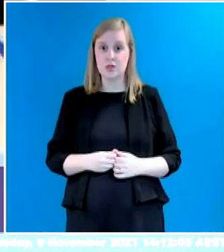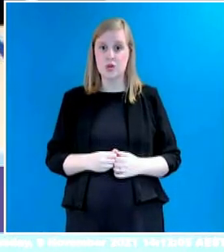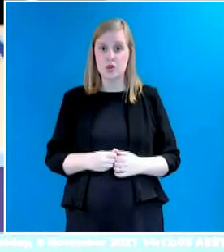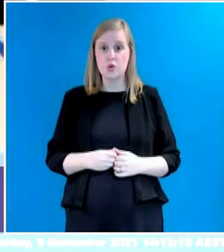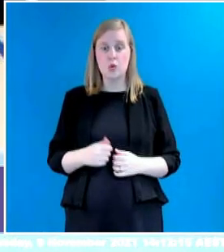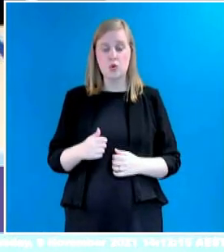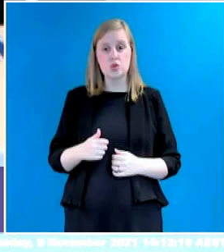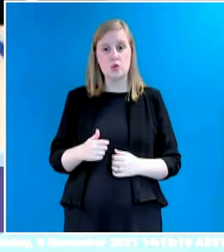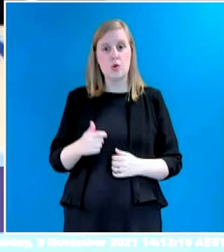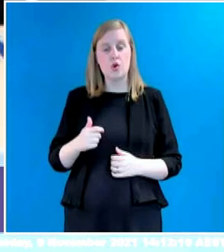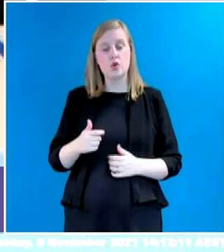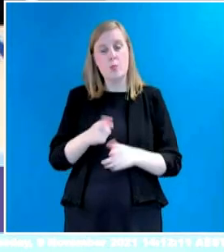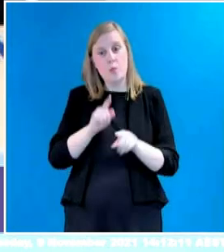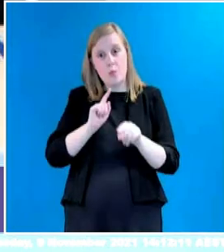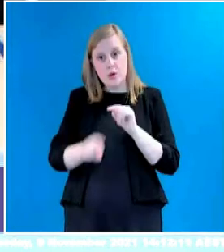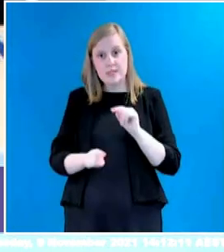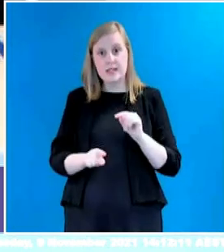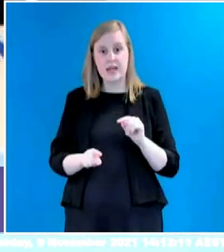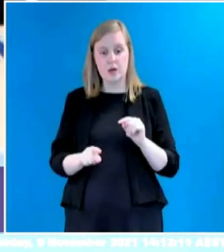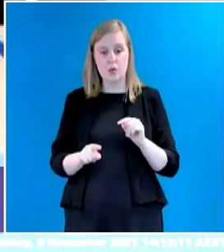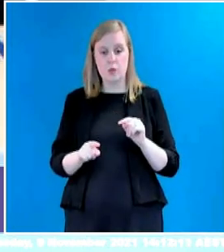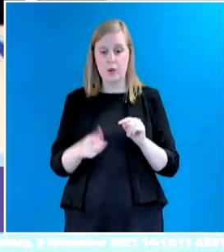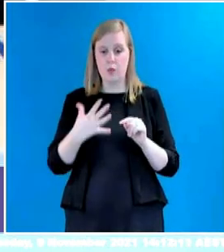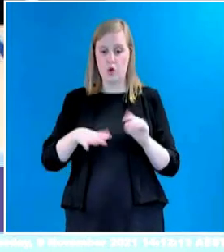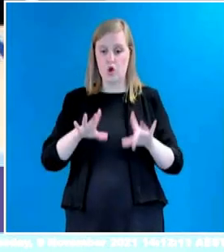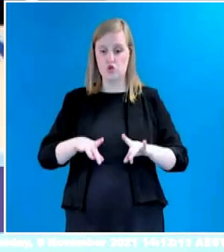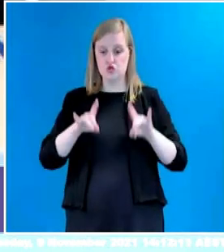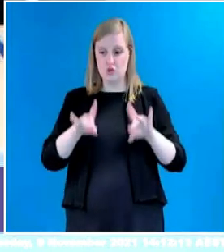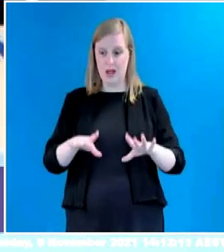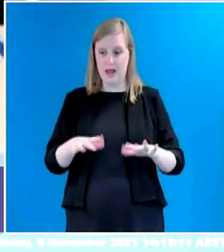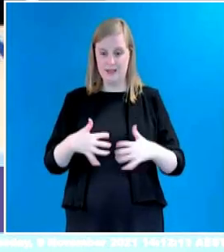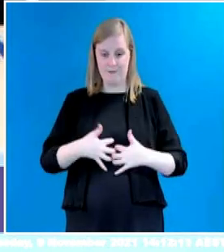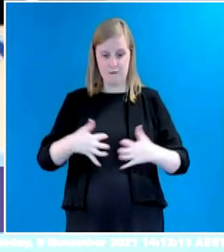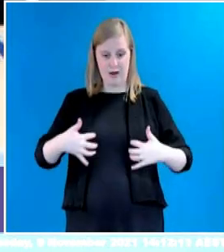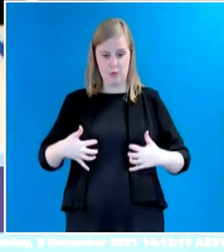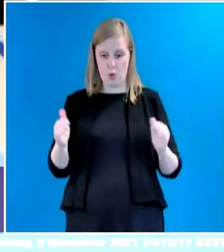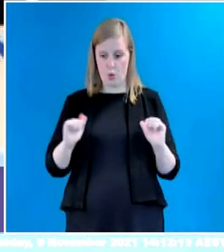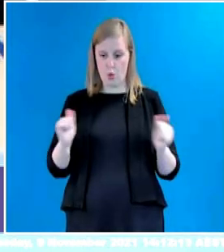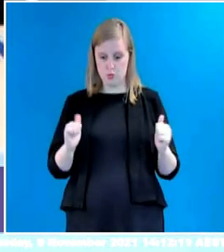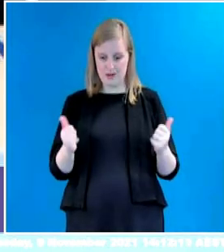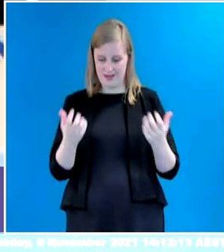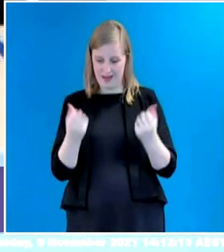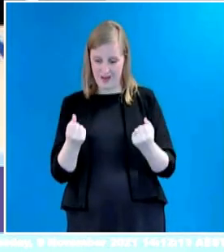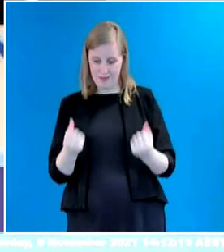already a framework that is in compliance with the obligations in the